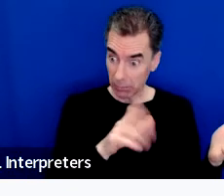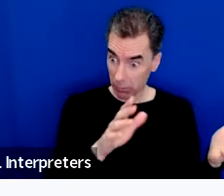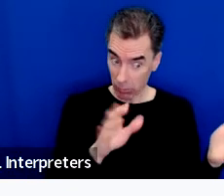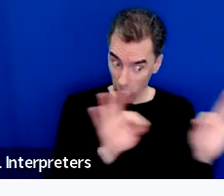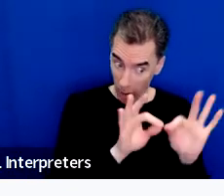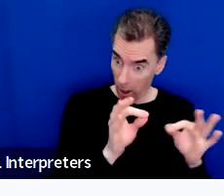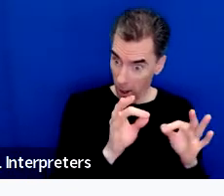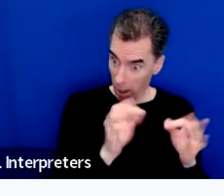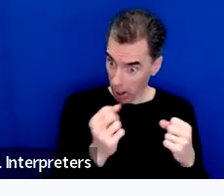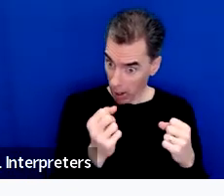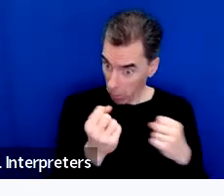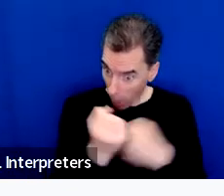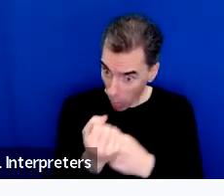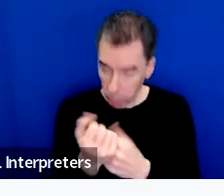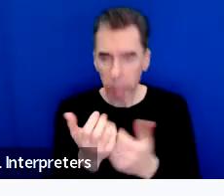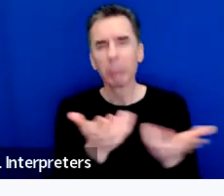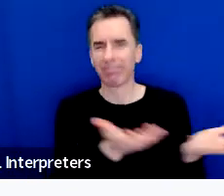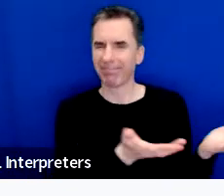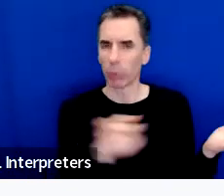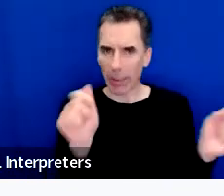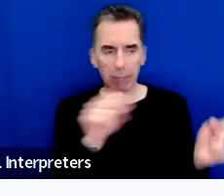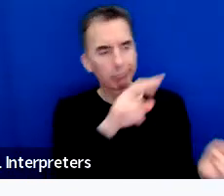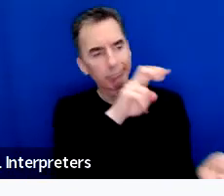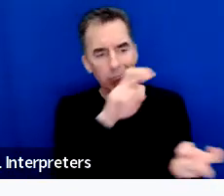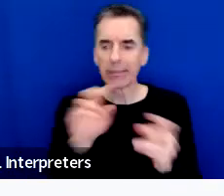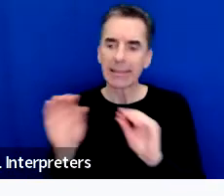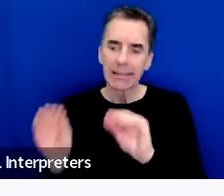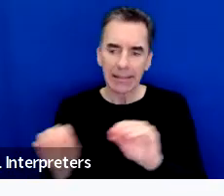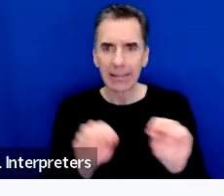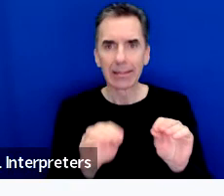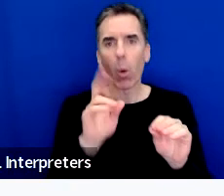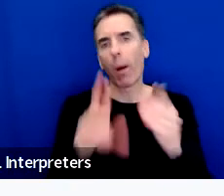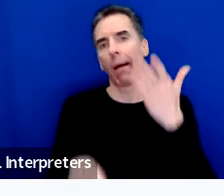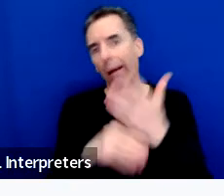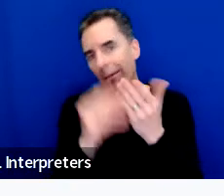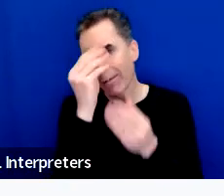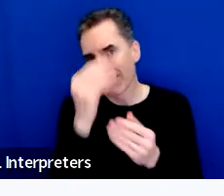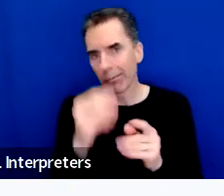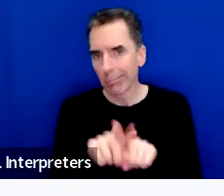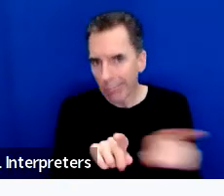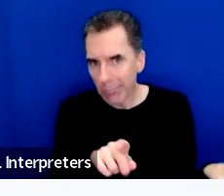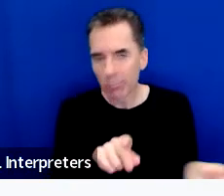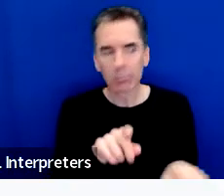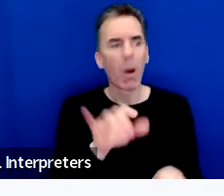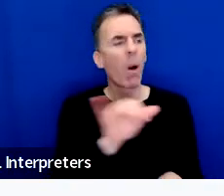resources for you to teach your courses and also supplemental. I do see some library services in there too, like rats.